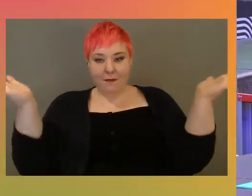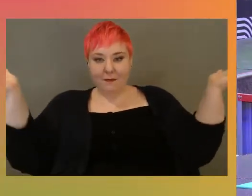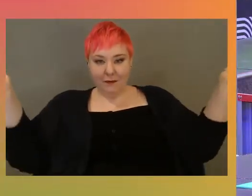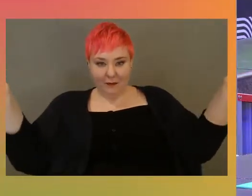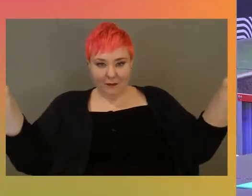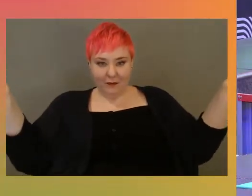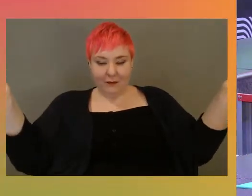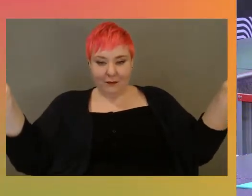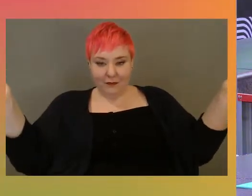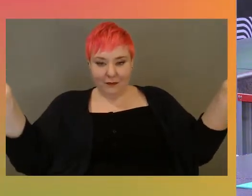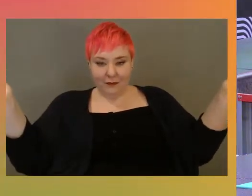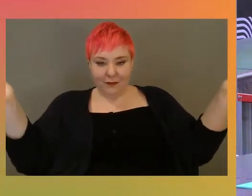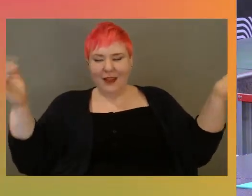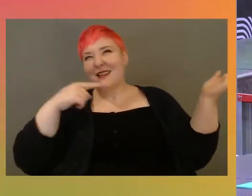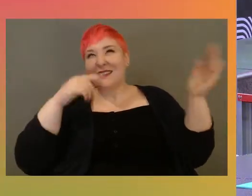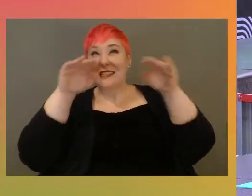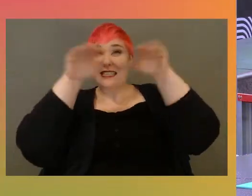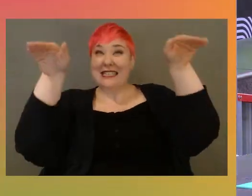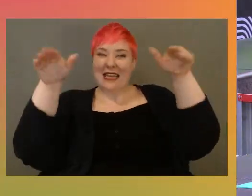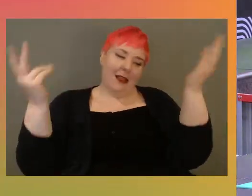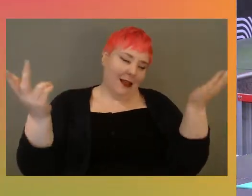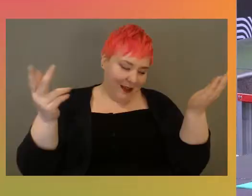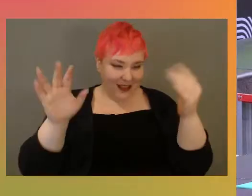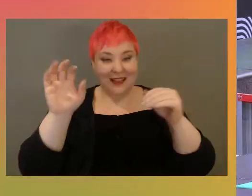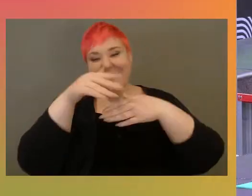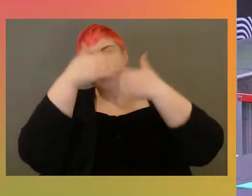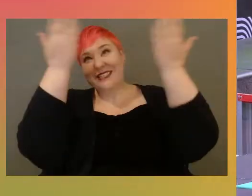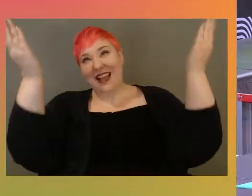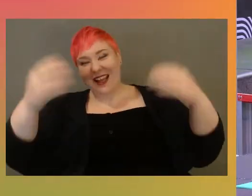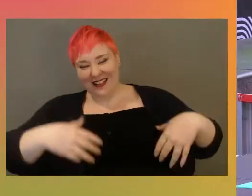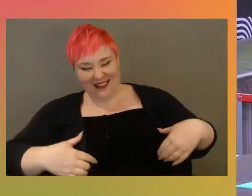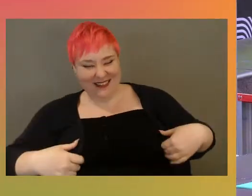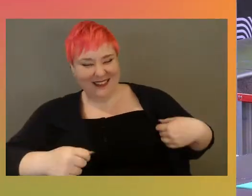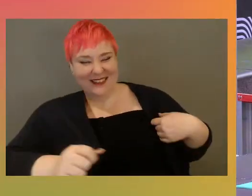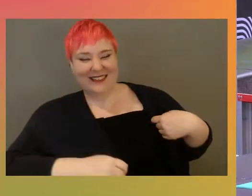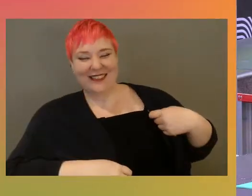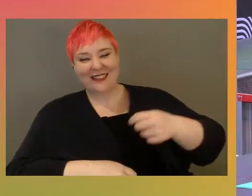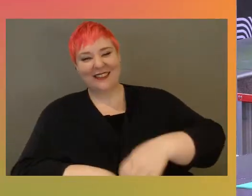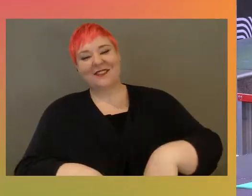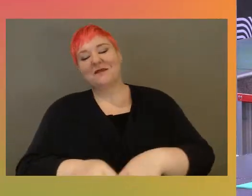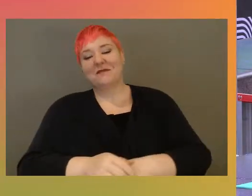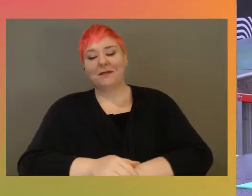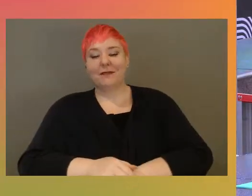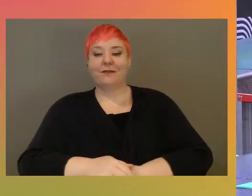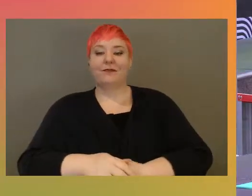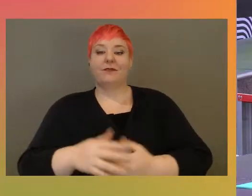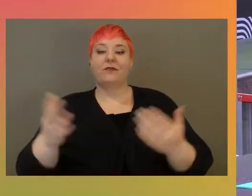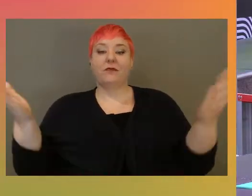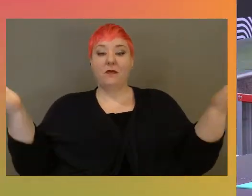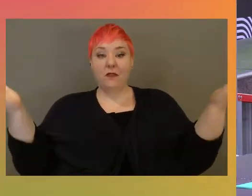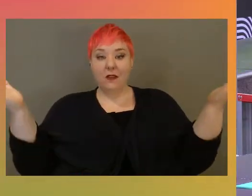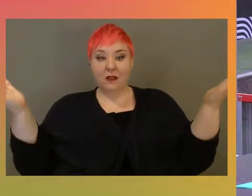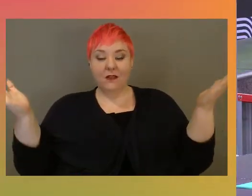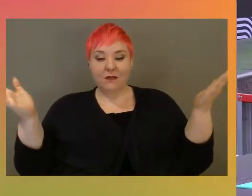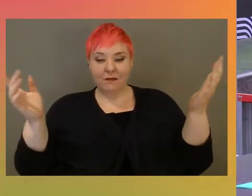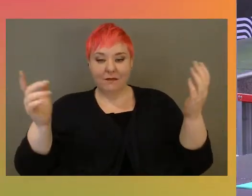AND COME BACK TO CENTER, SPREAD YOUR ARMS WIDE. TURN YOUR PALMS TO FACE THE CEILING. THE CEILING, OH MY GOSH, THE